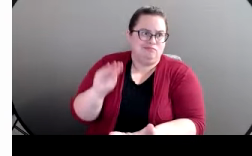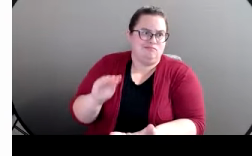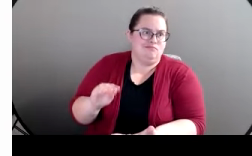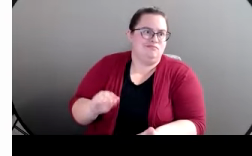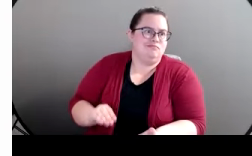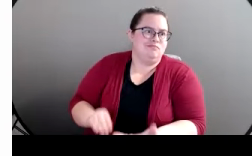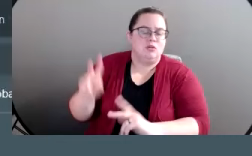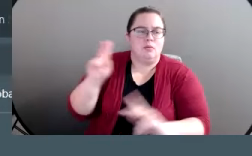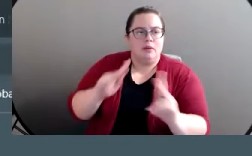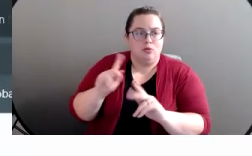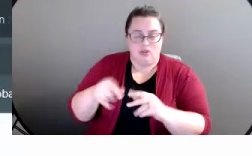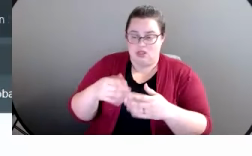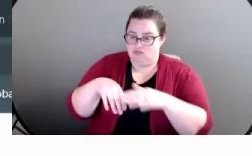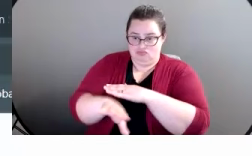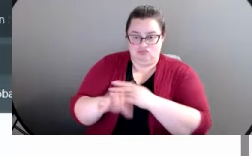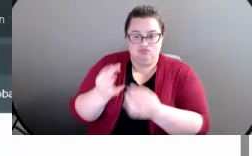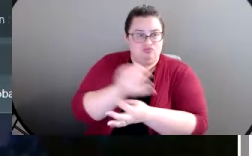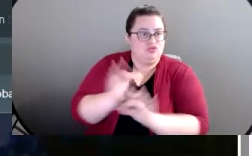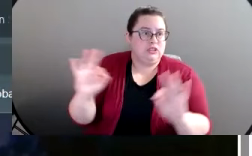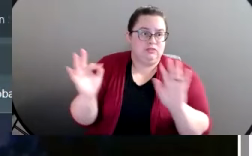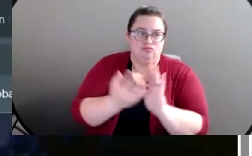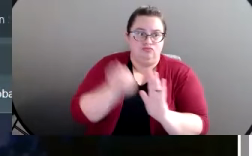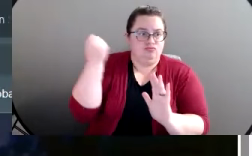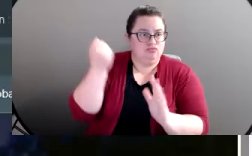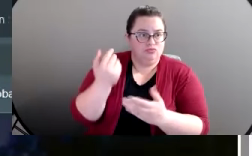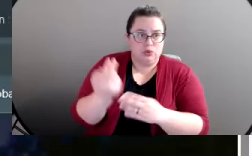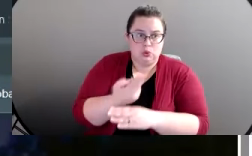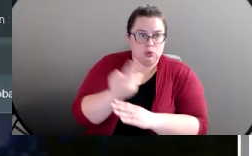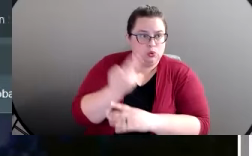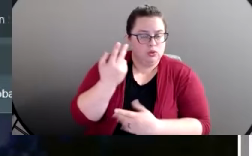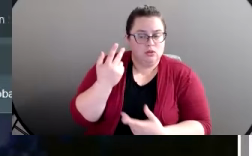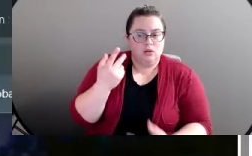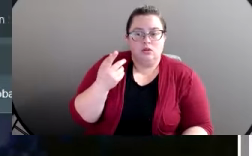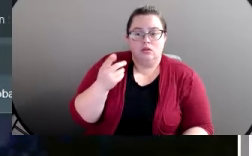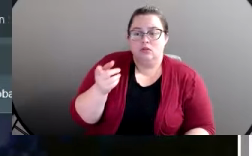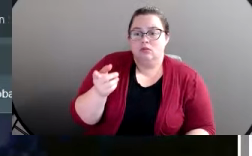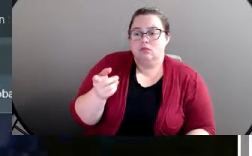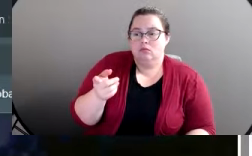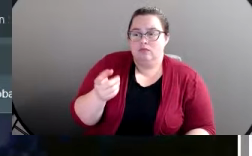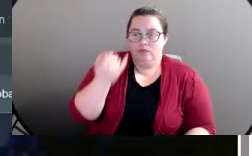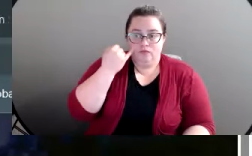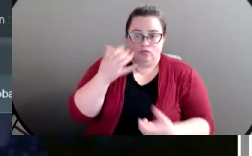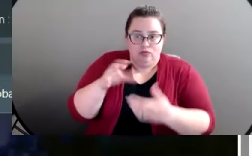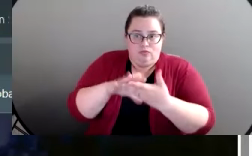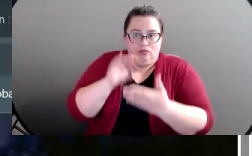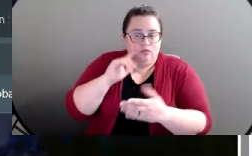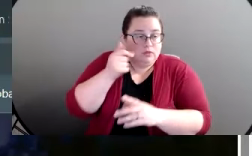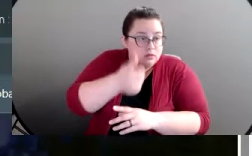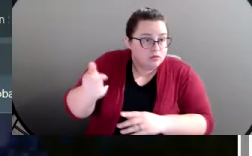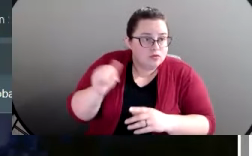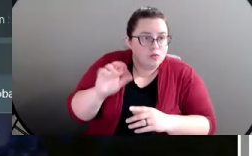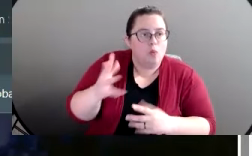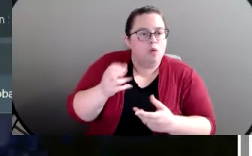and freely use it, whether you just want to learn yourself or if you are like us and want to use the material to teach your own class.